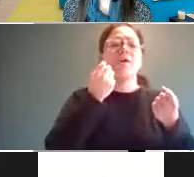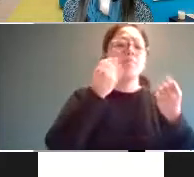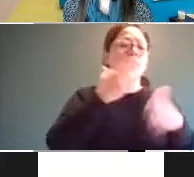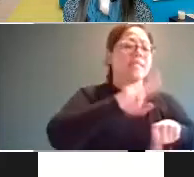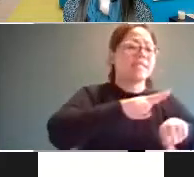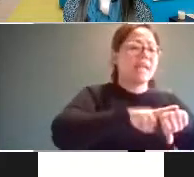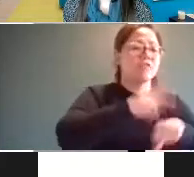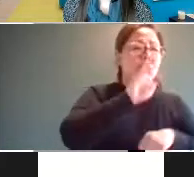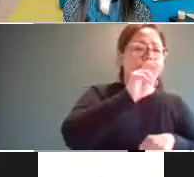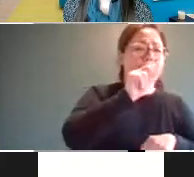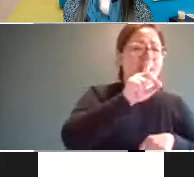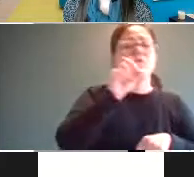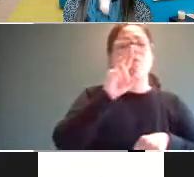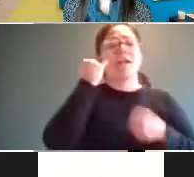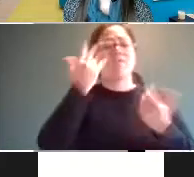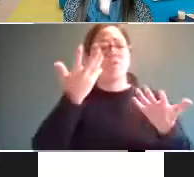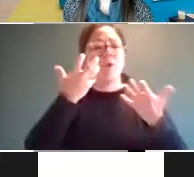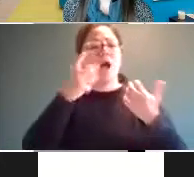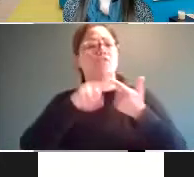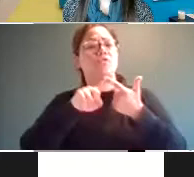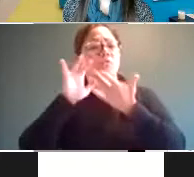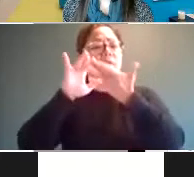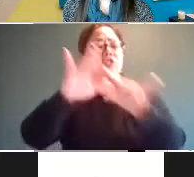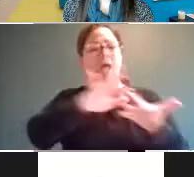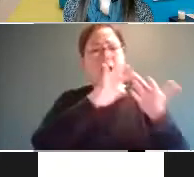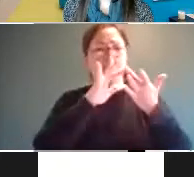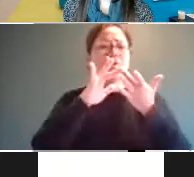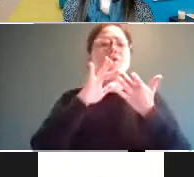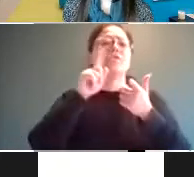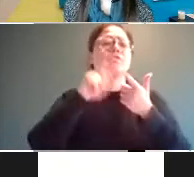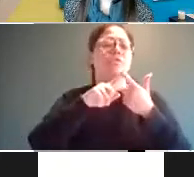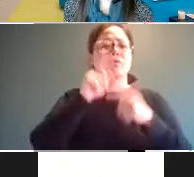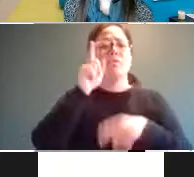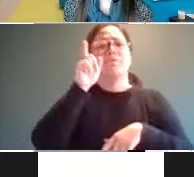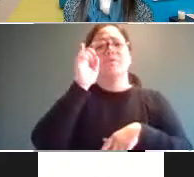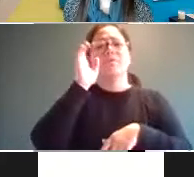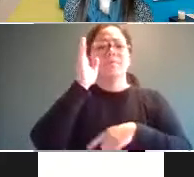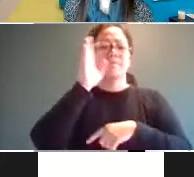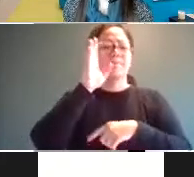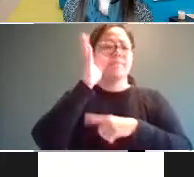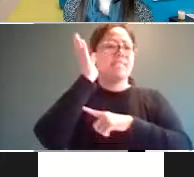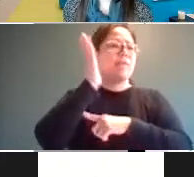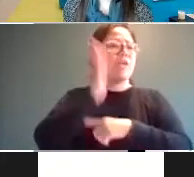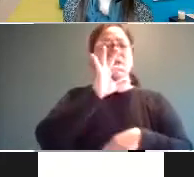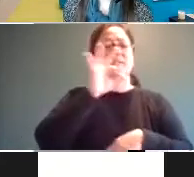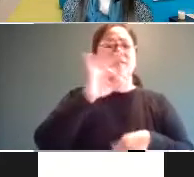or if you're a brand looking to reach out to speakers of the target languages within your local community,